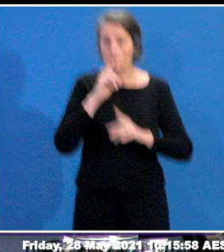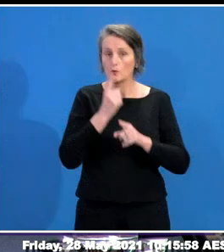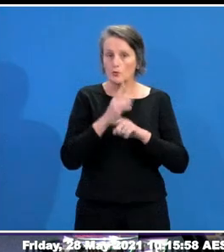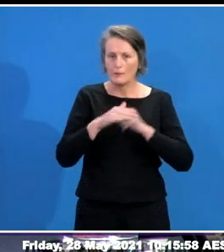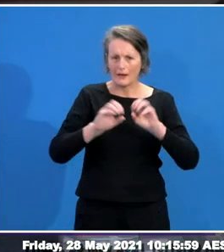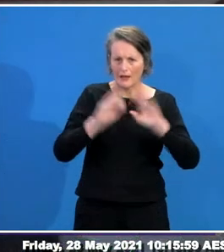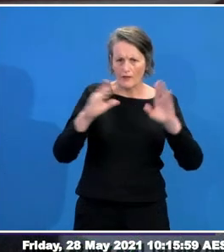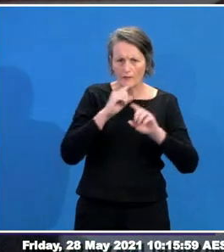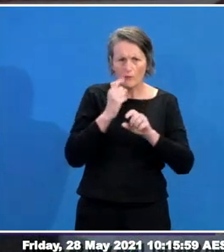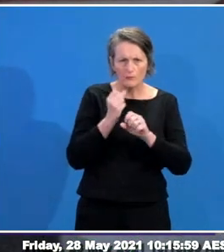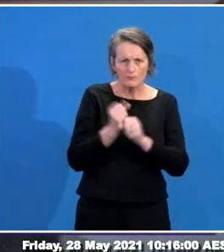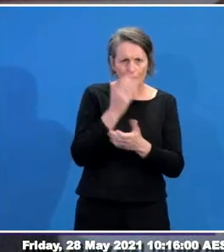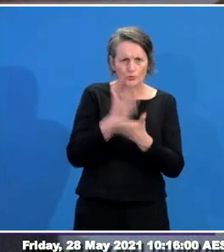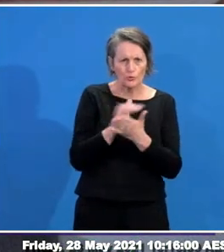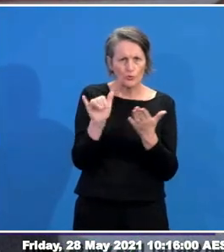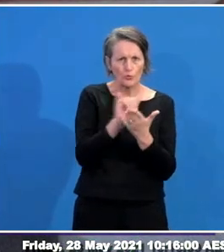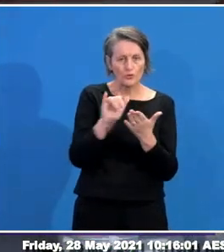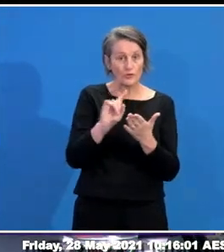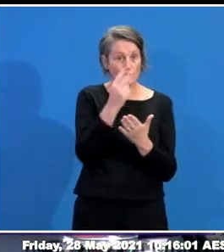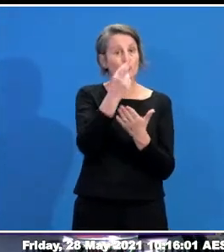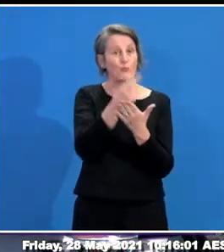The -- That's what she said and that's what I've said.